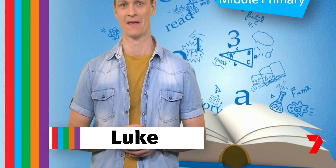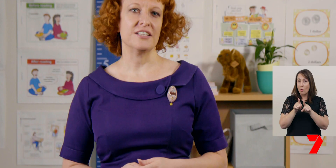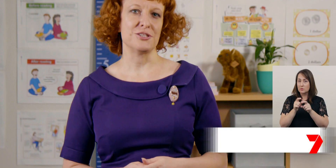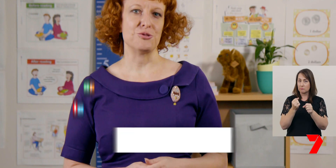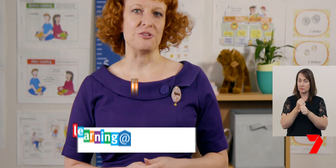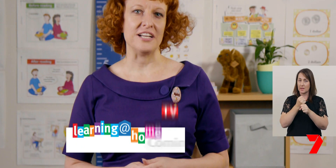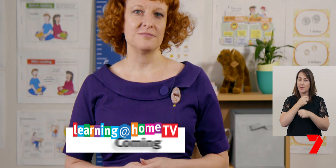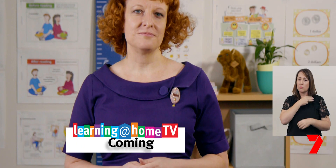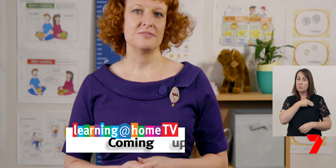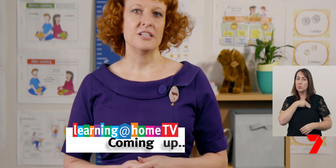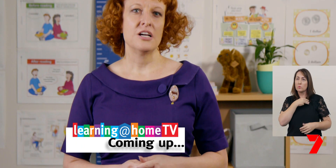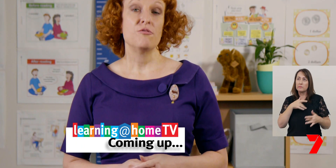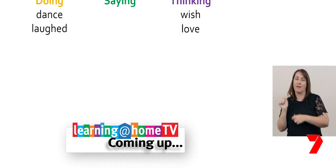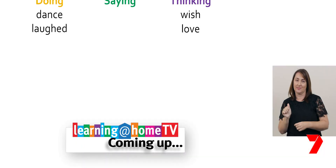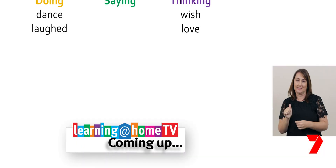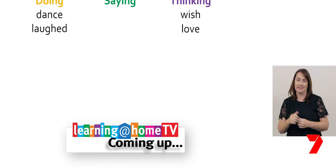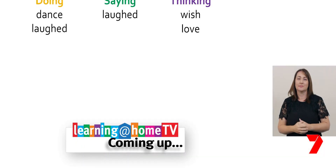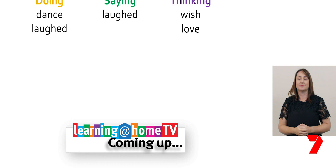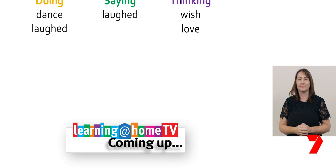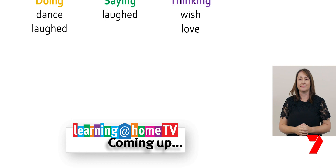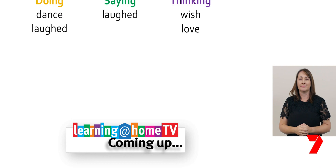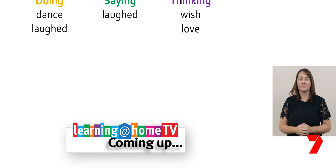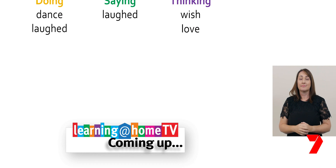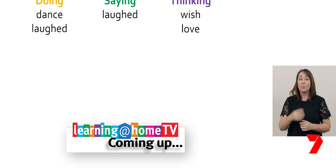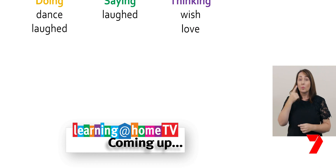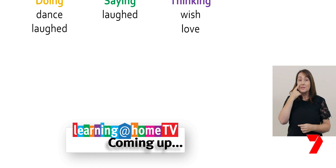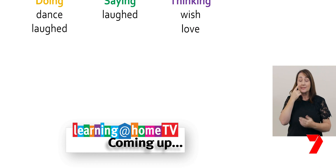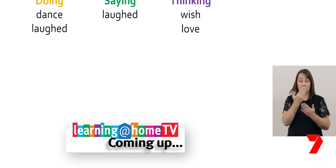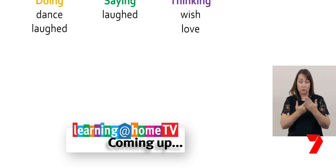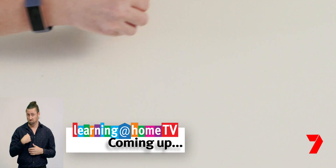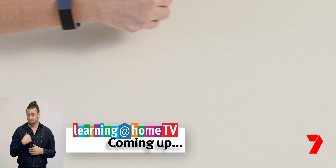Coming up in English, we’ll learn about thinking, saying and doing verbs.